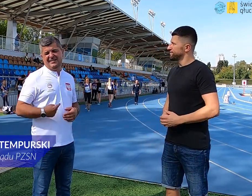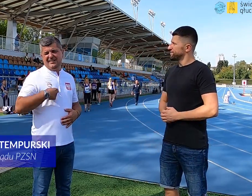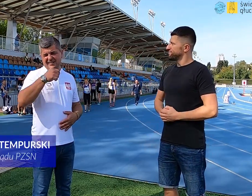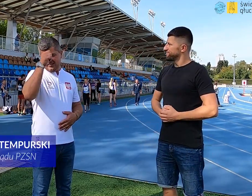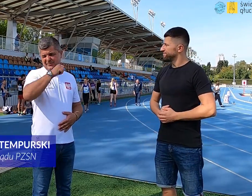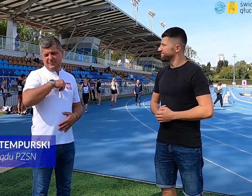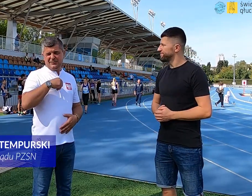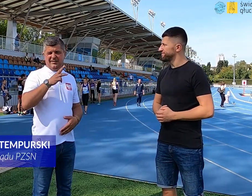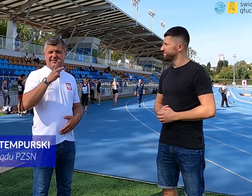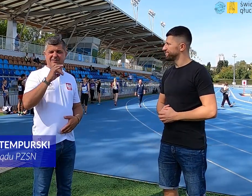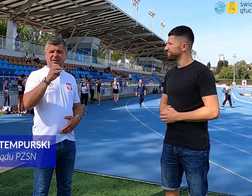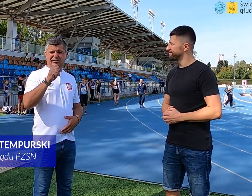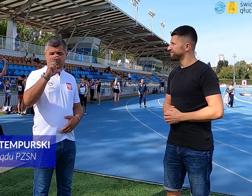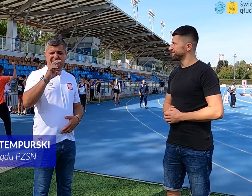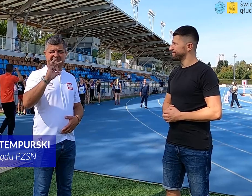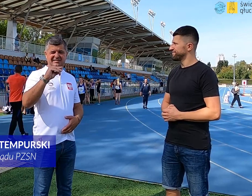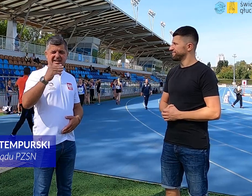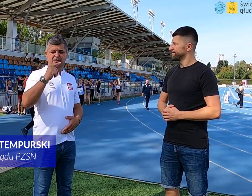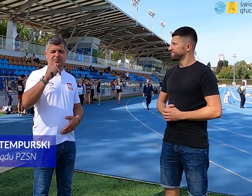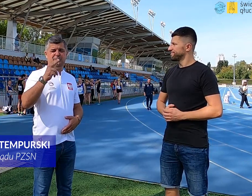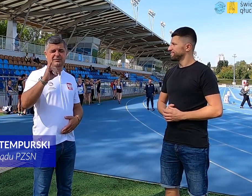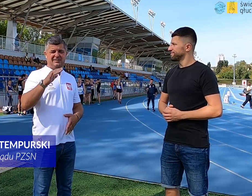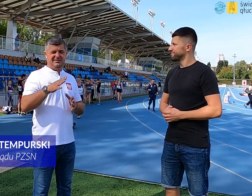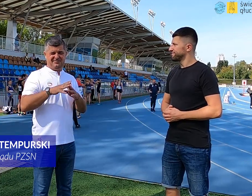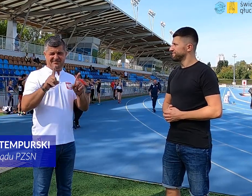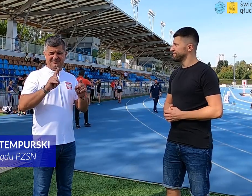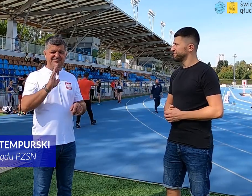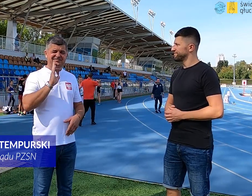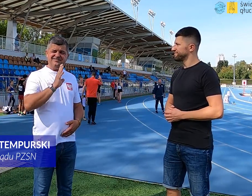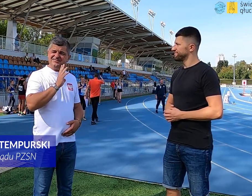My name is Wojciech Stempurski. My sign name is...